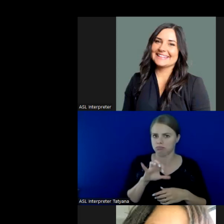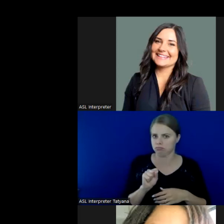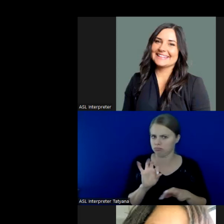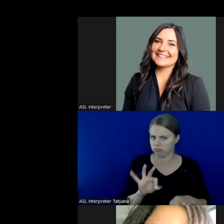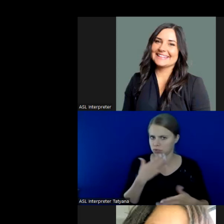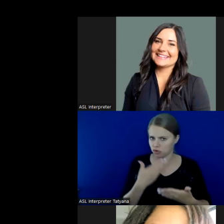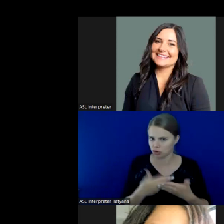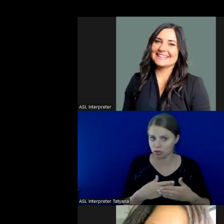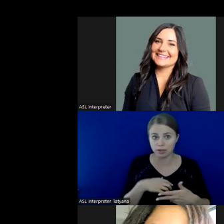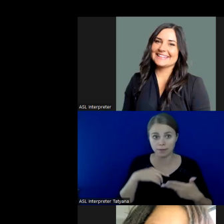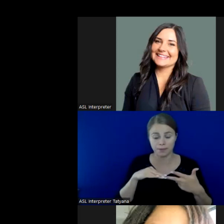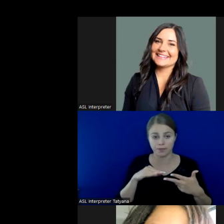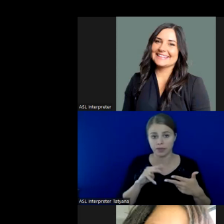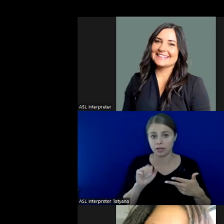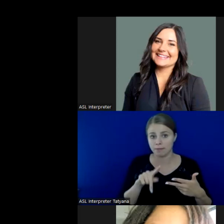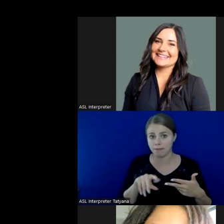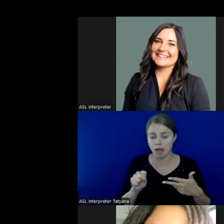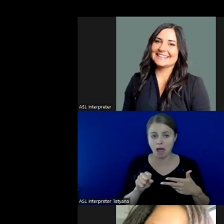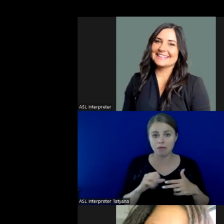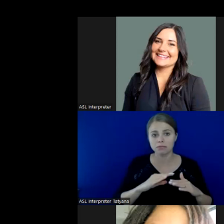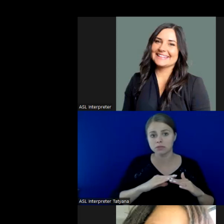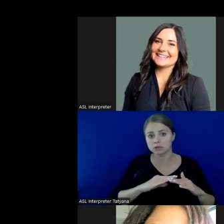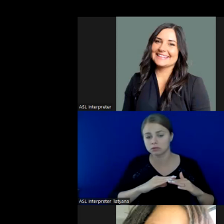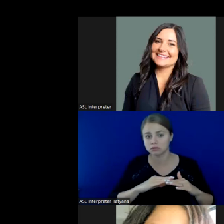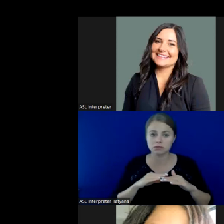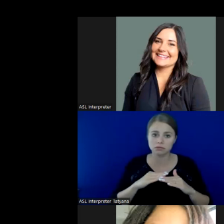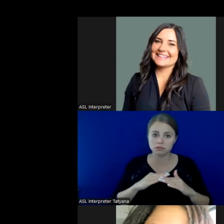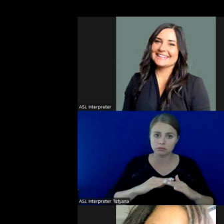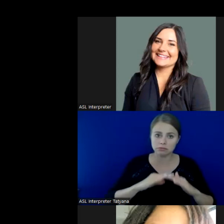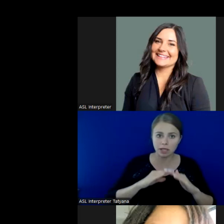Did it map the barriers to the affected disability groups? Yes, absolutely.